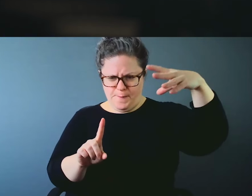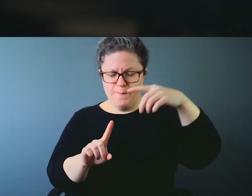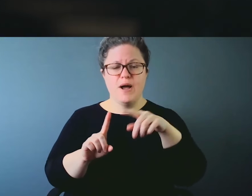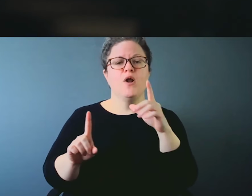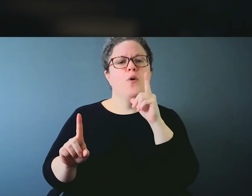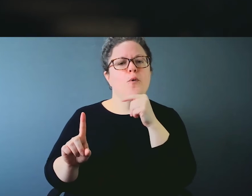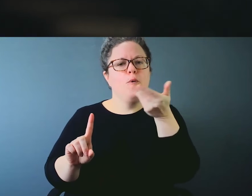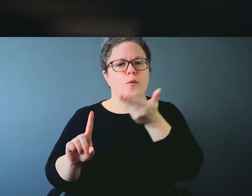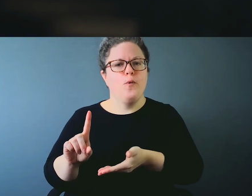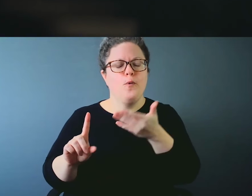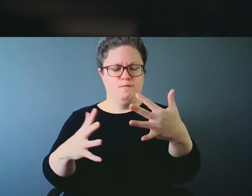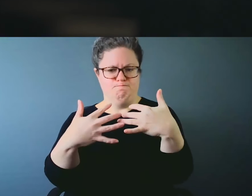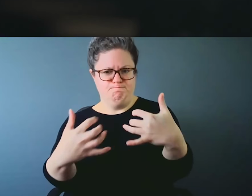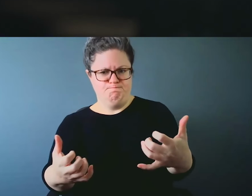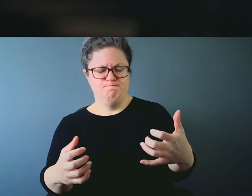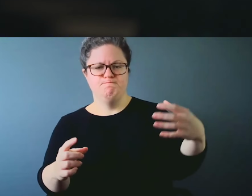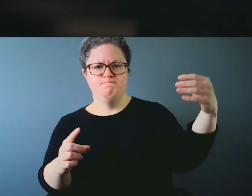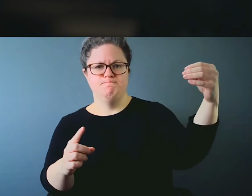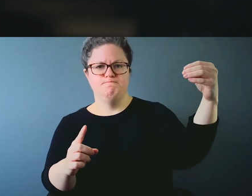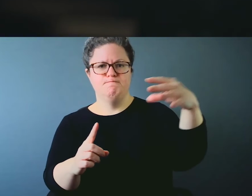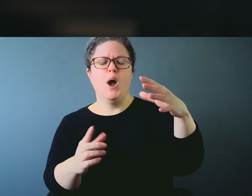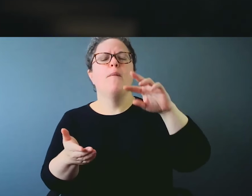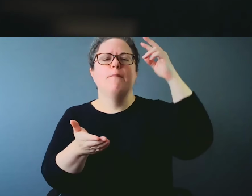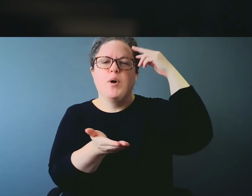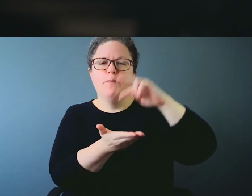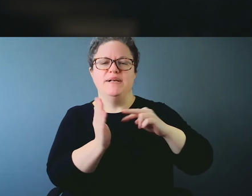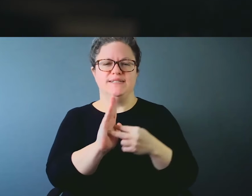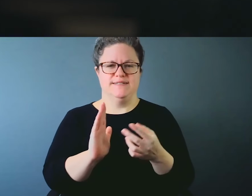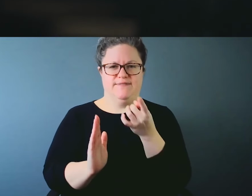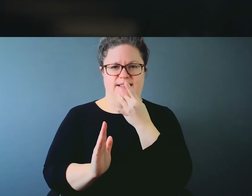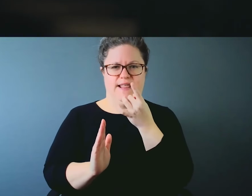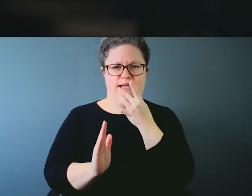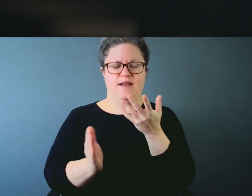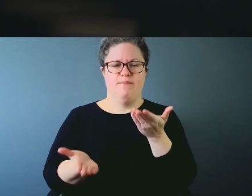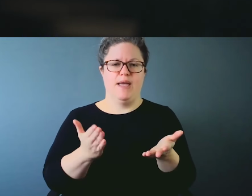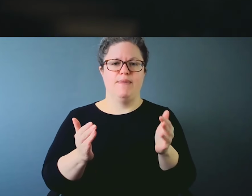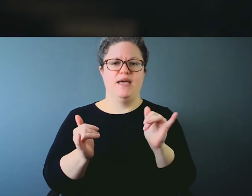What are the intentions of the light and how can I reach more people with light?